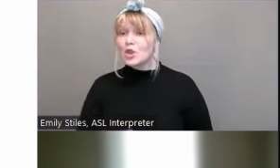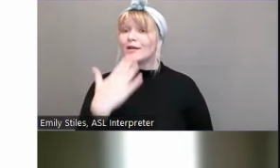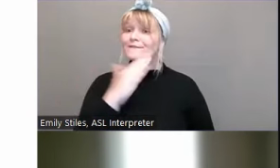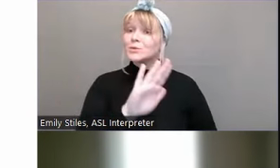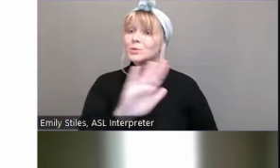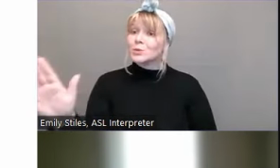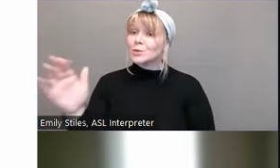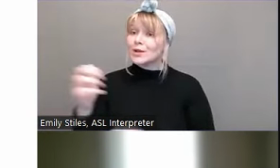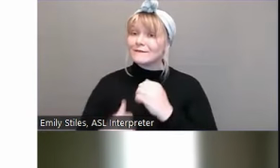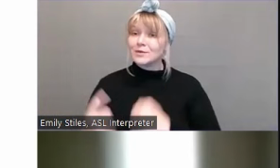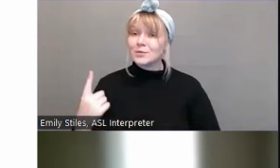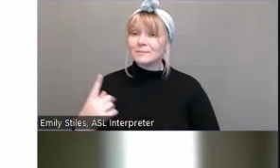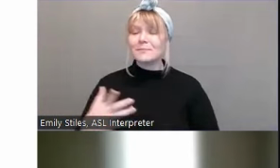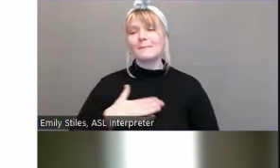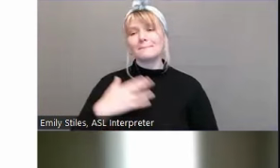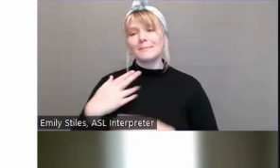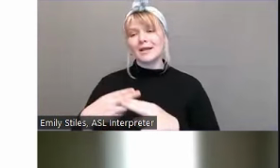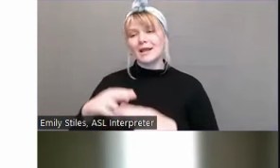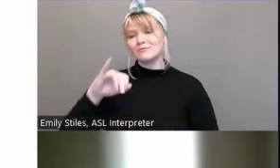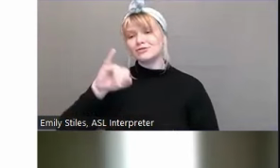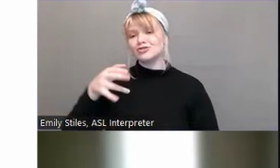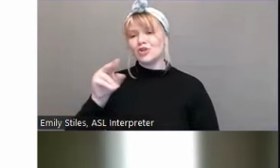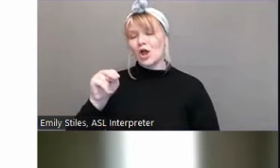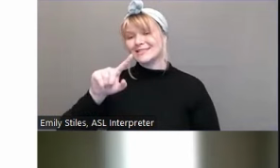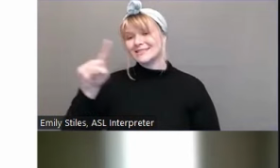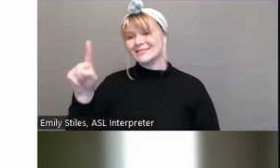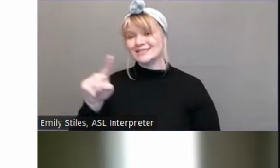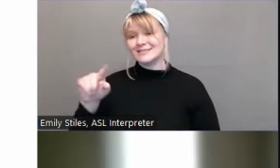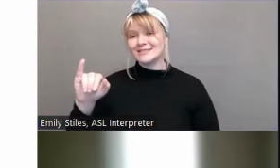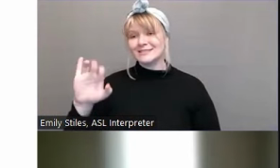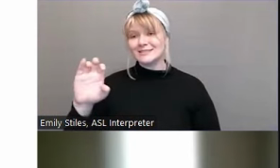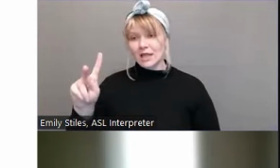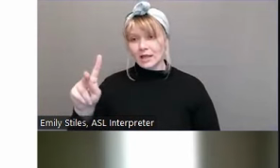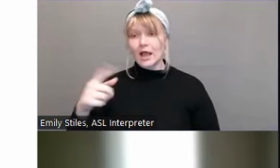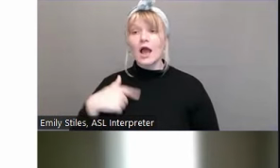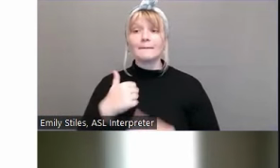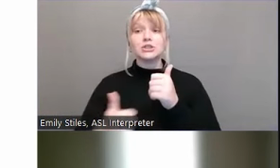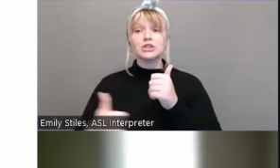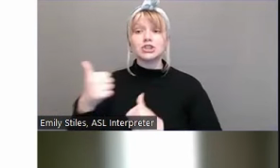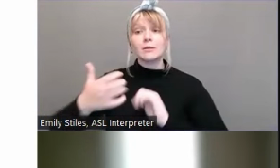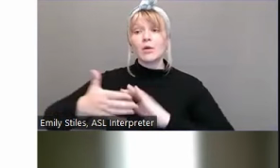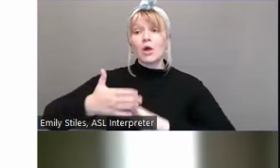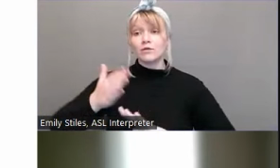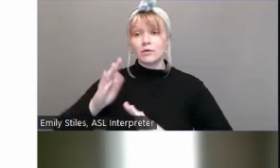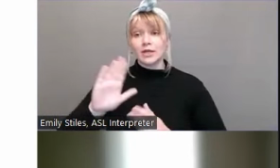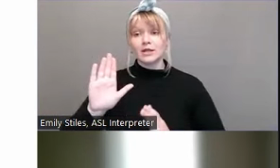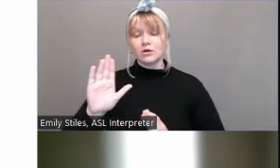I'm a chief operating officer at AIM Independent Living Center in New York.